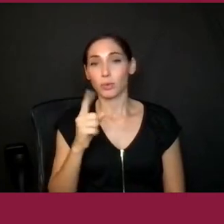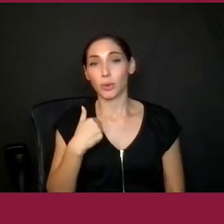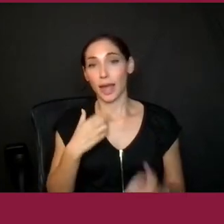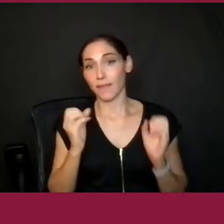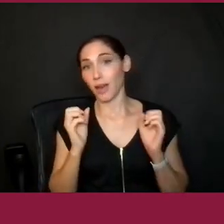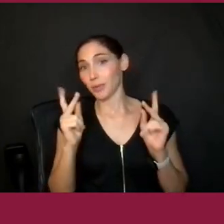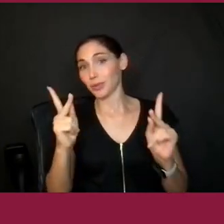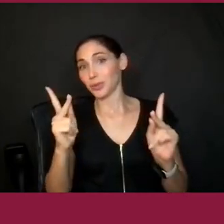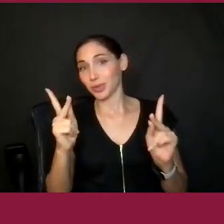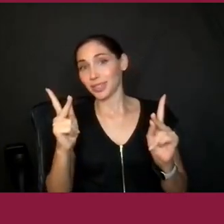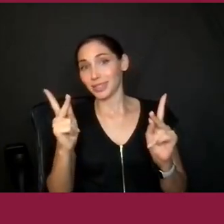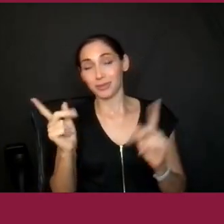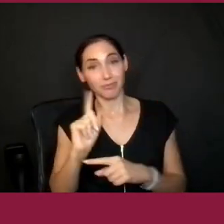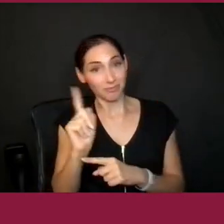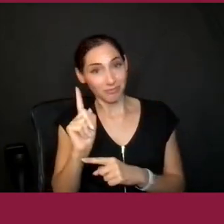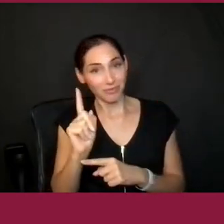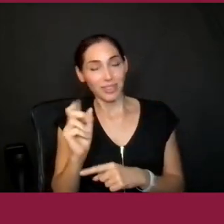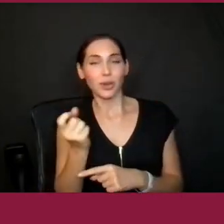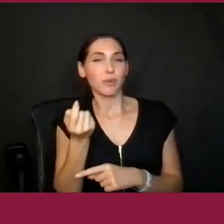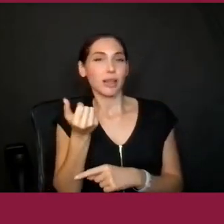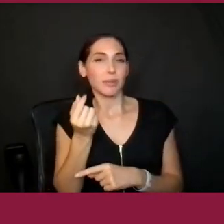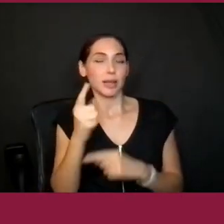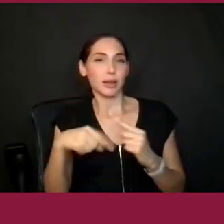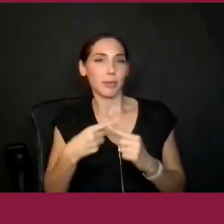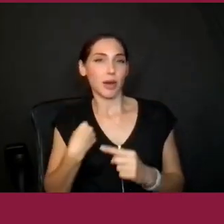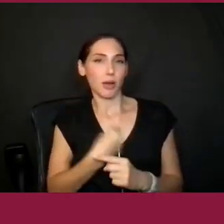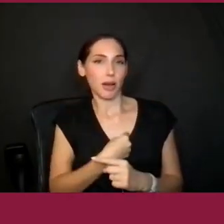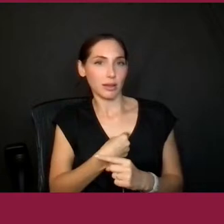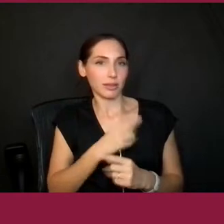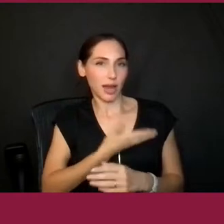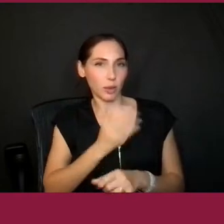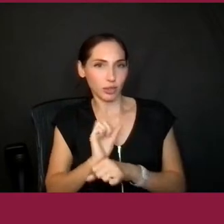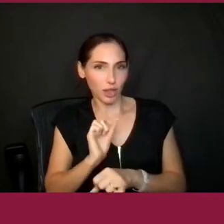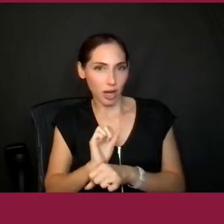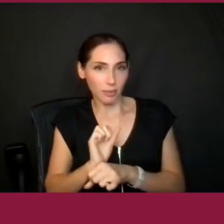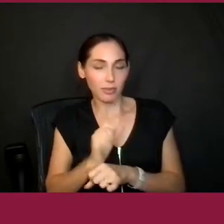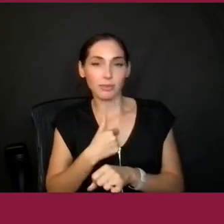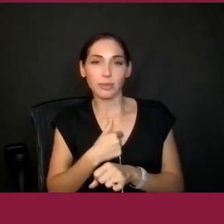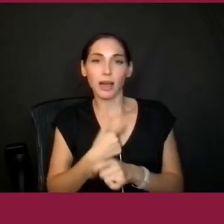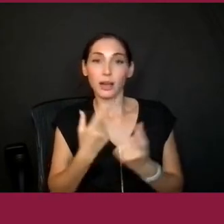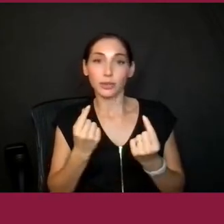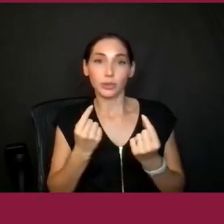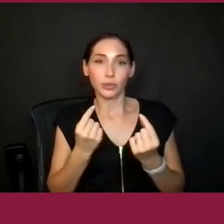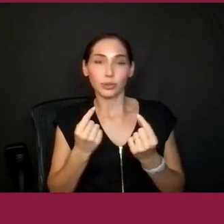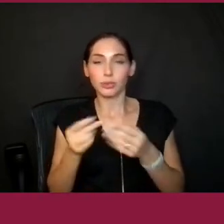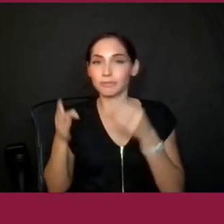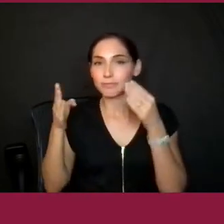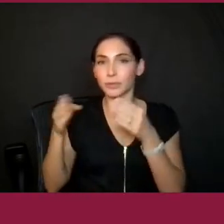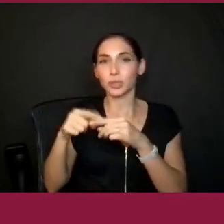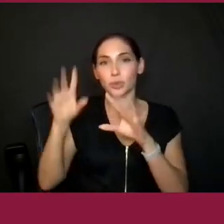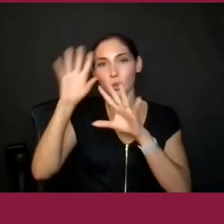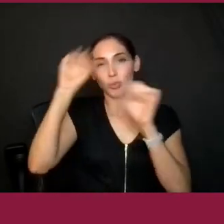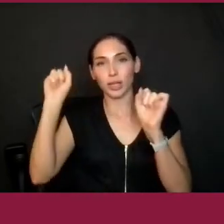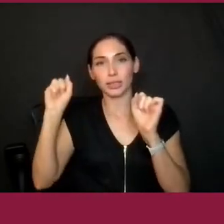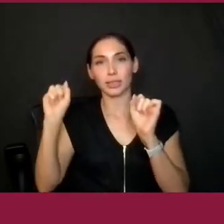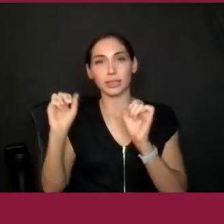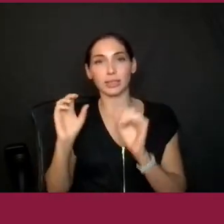Kind of a little bit about how we operate. I zoom in, uh, to the President's Council meeting at least once a month,